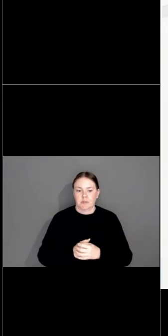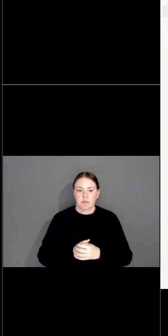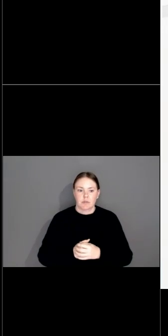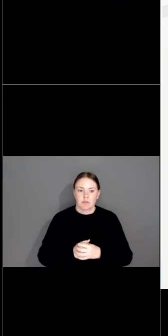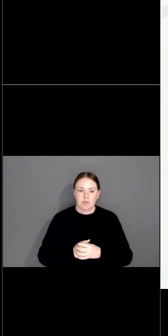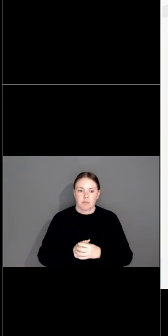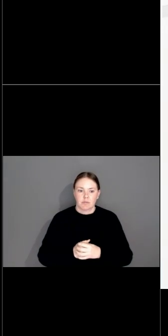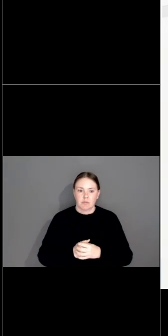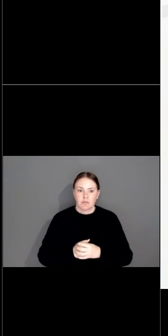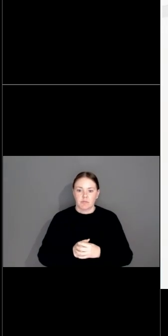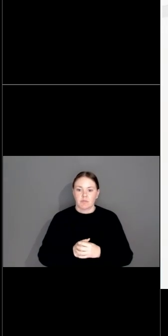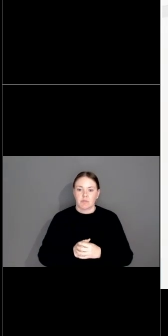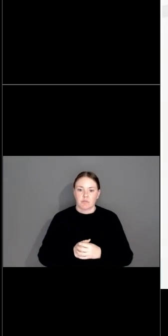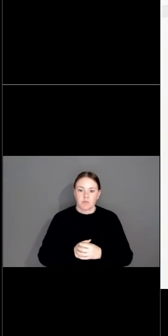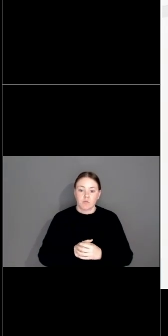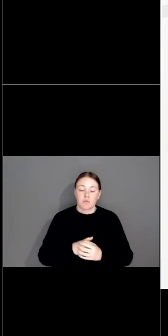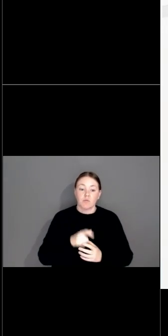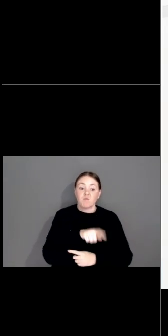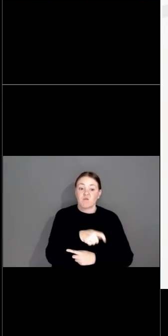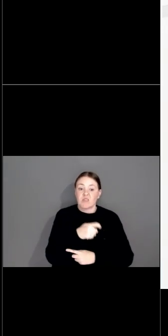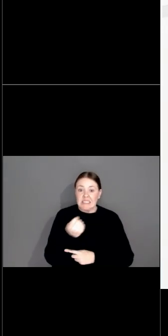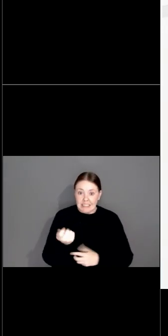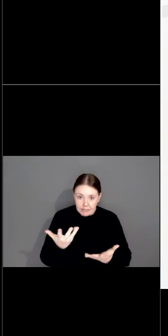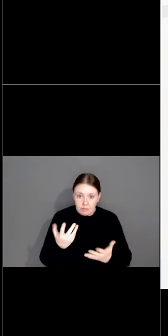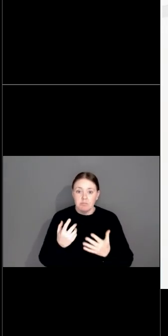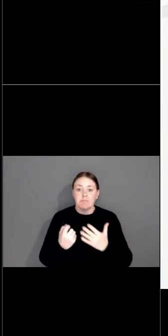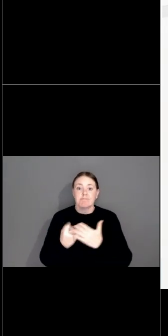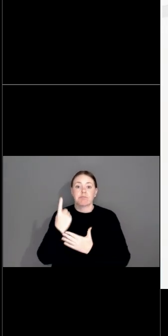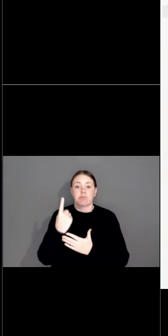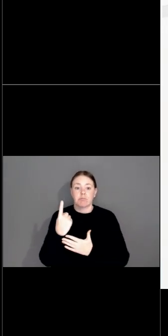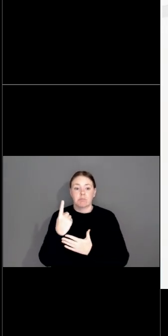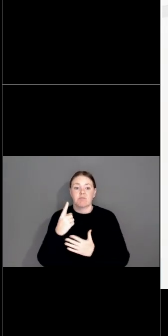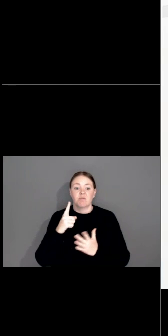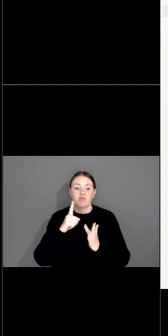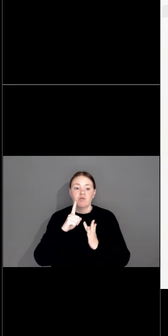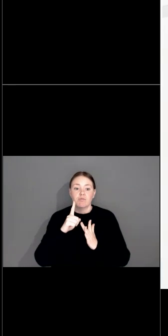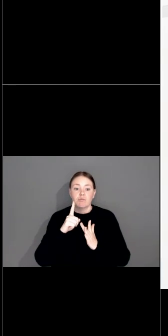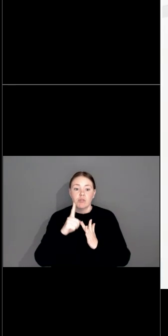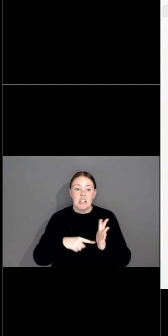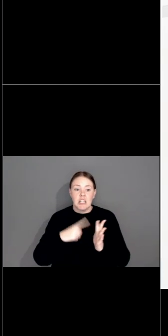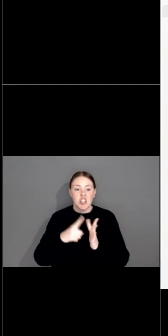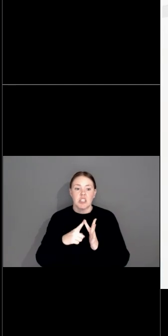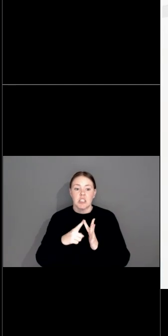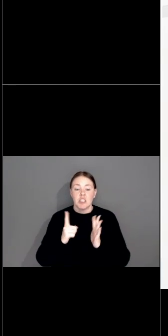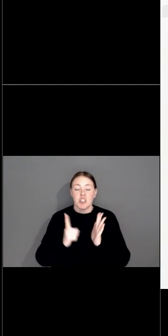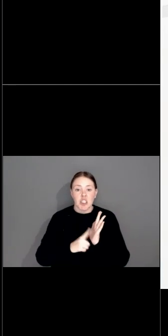anymore Jack and decides to leave Jack and however Jack does not want to break up so the things that